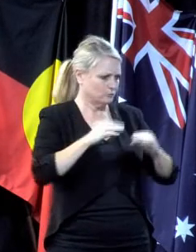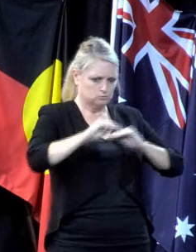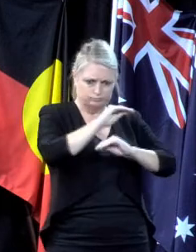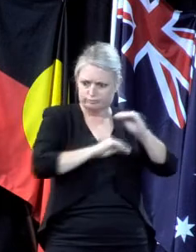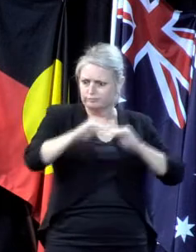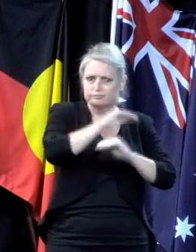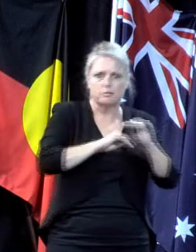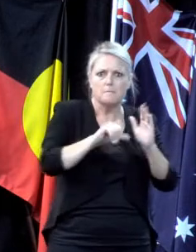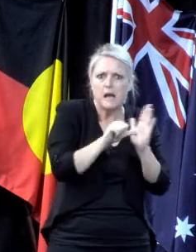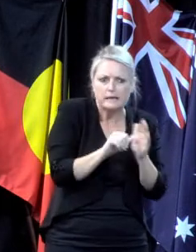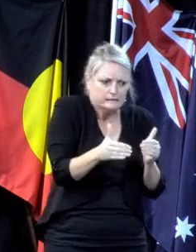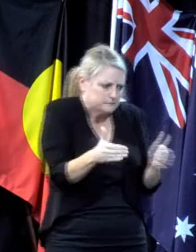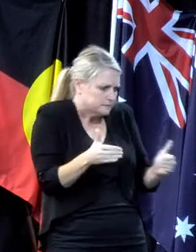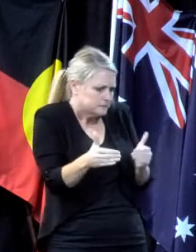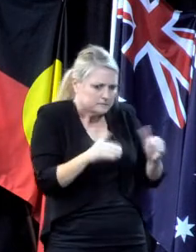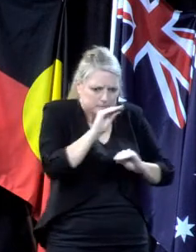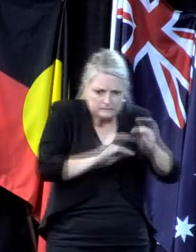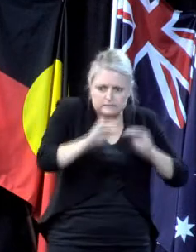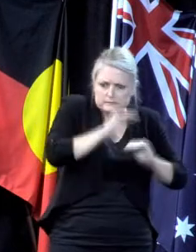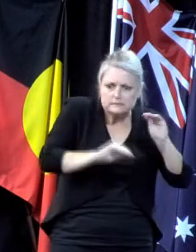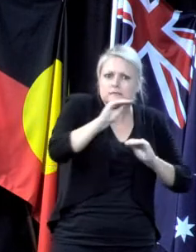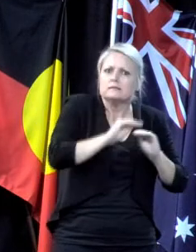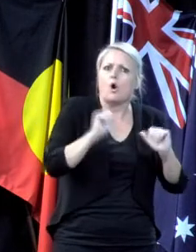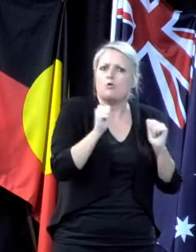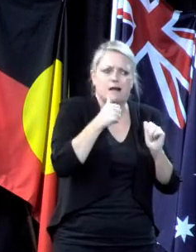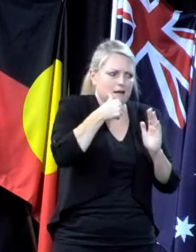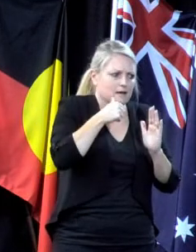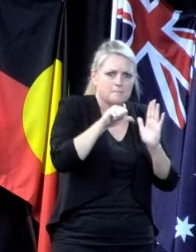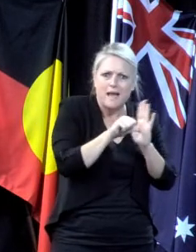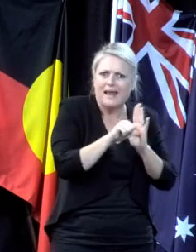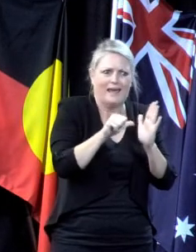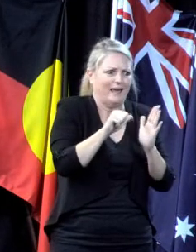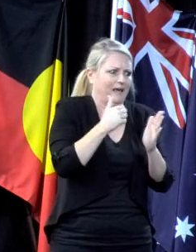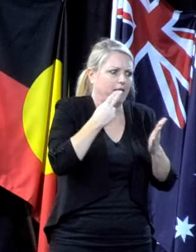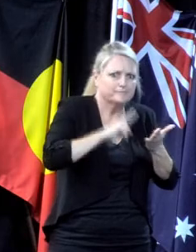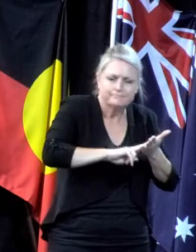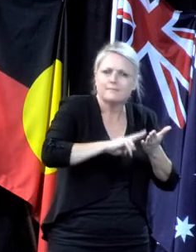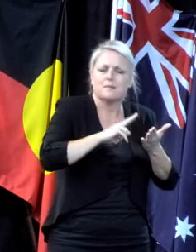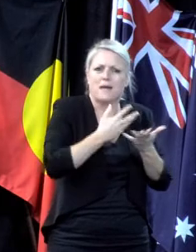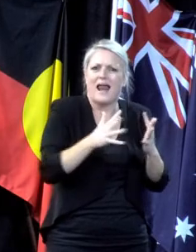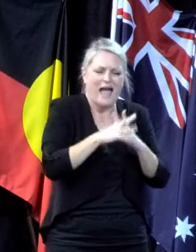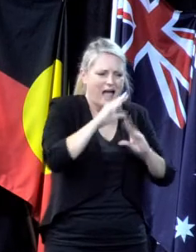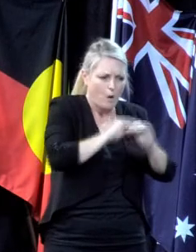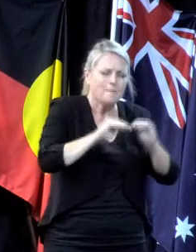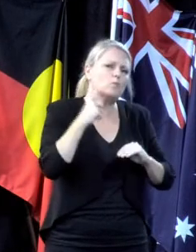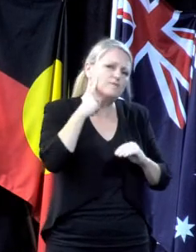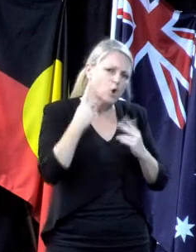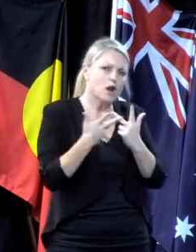from its currently exhausted and allocated funding. I’ve heard a little bit about this from some other witnesses. But can you expand on that for me, please? Yes.